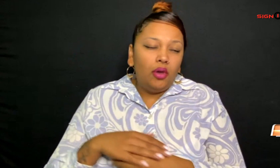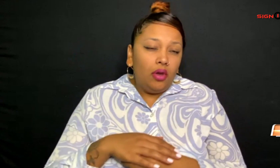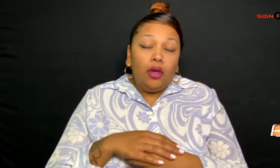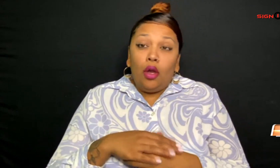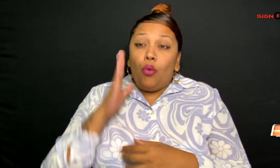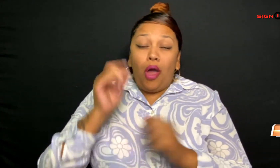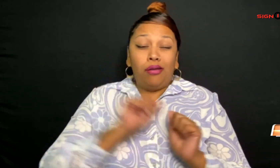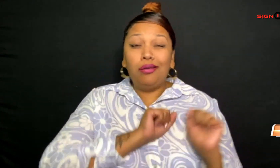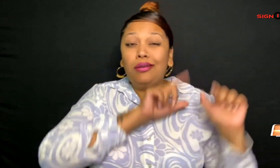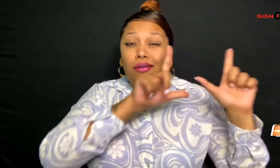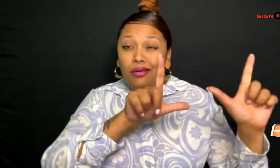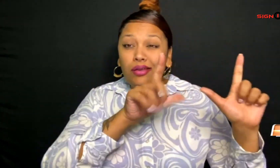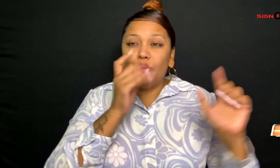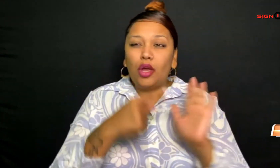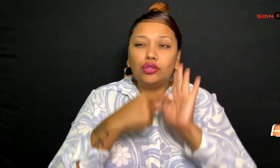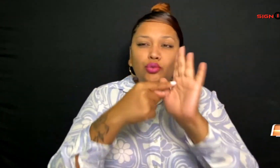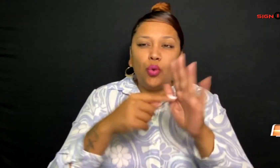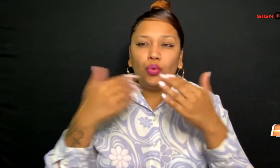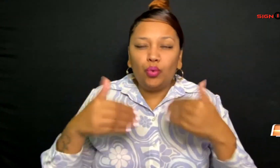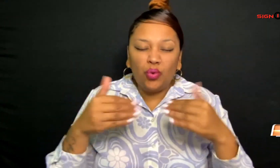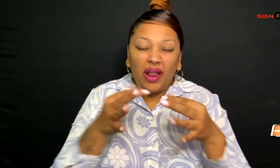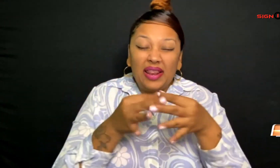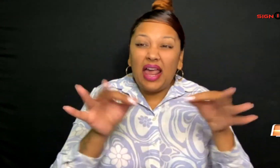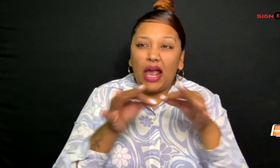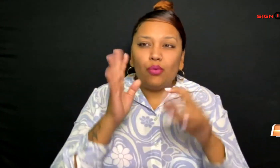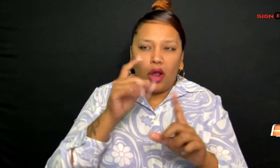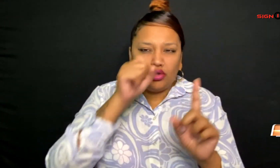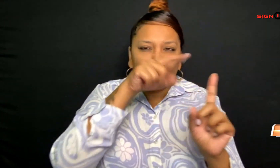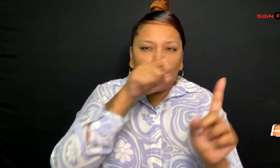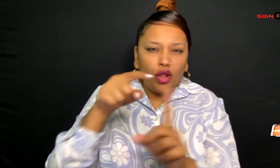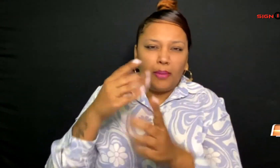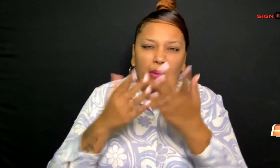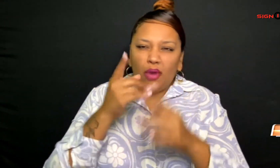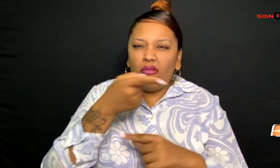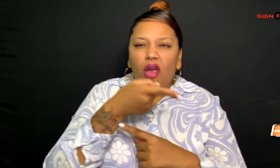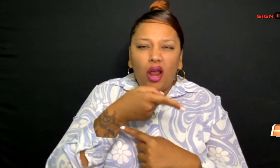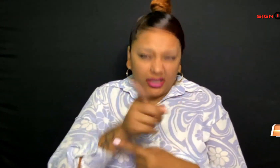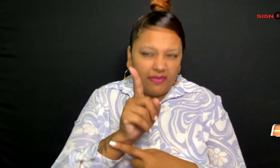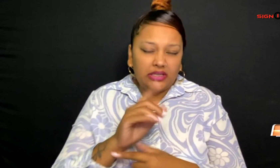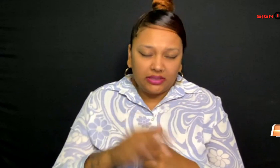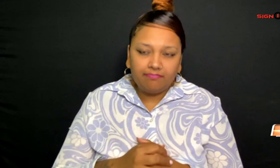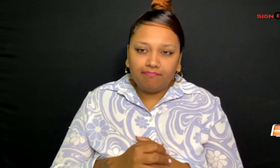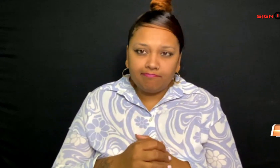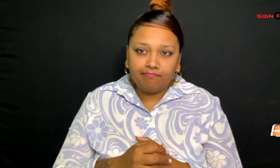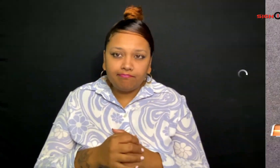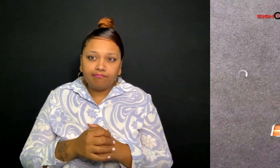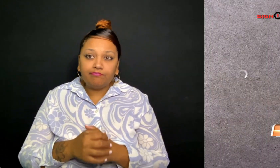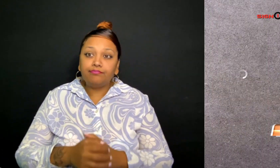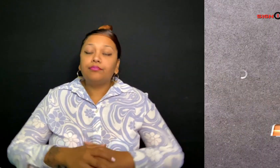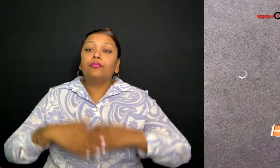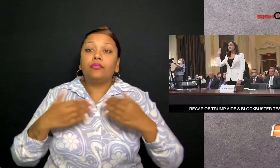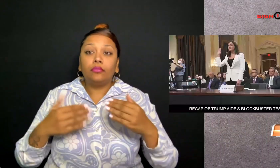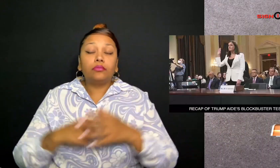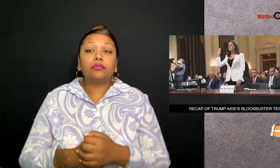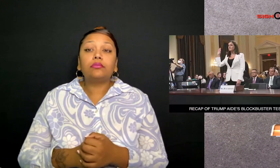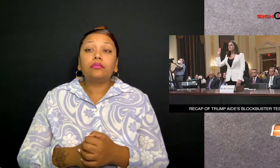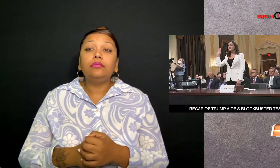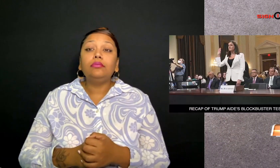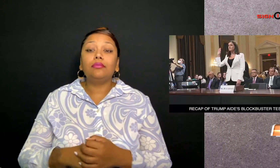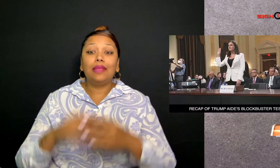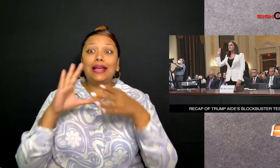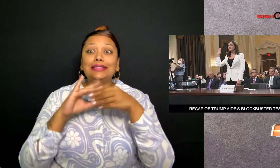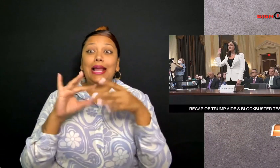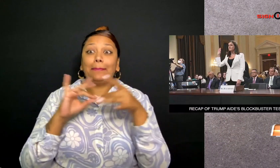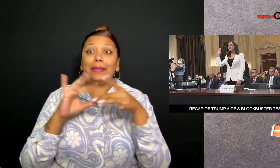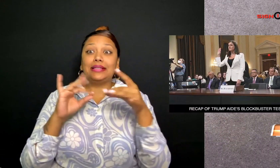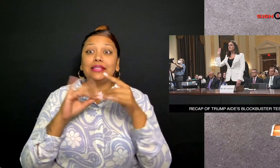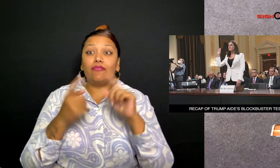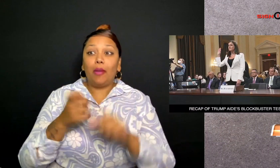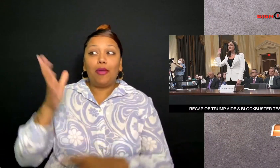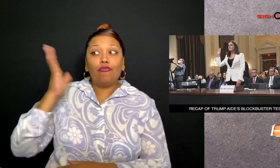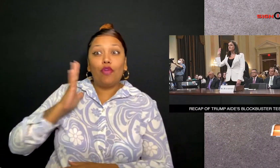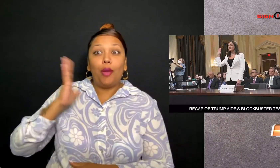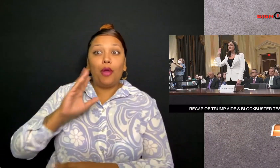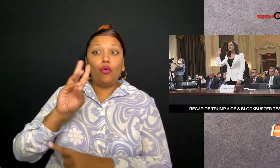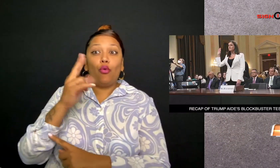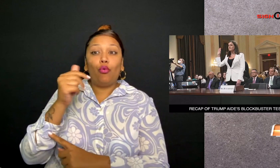of warning some of the language in the story may be offensive to some viewers the testimony